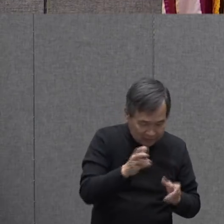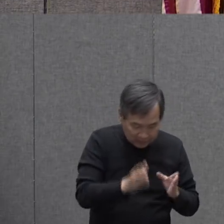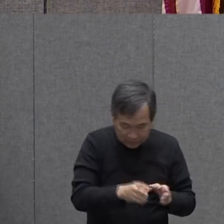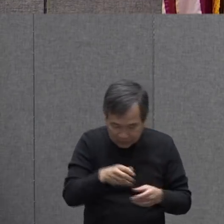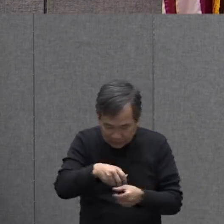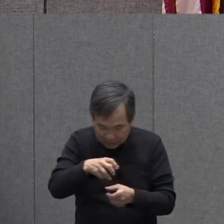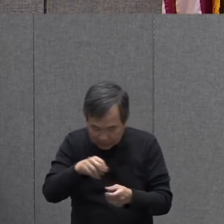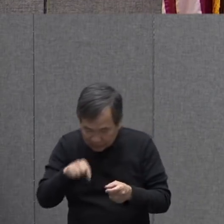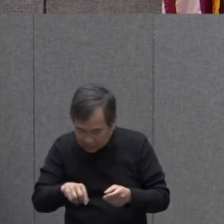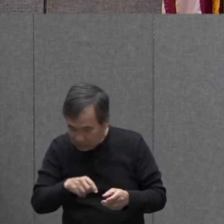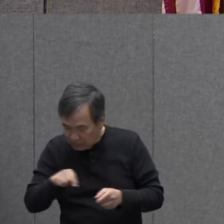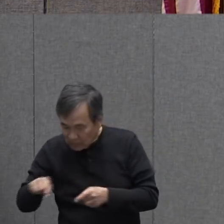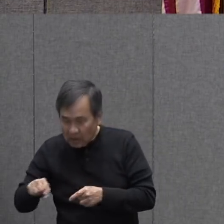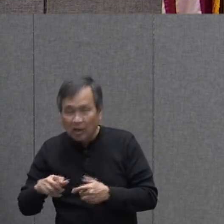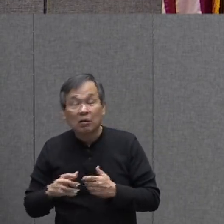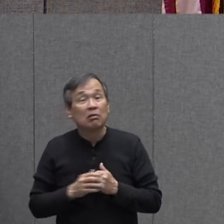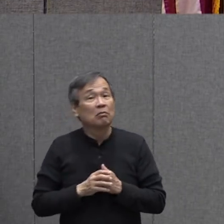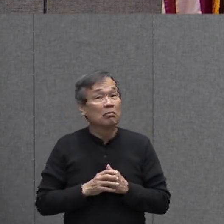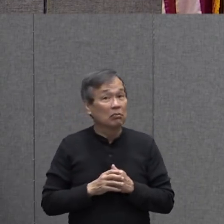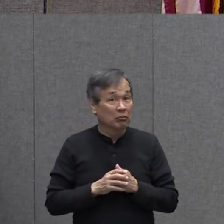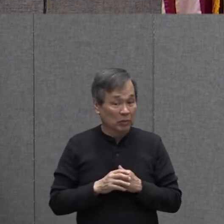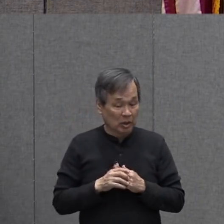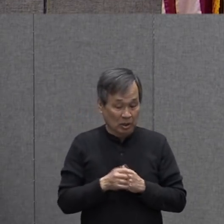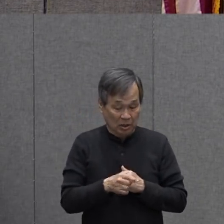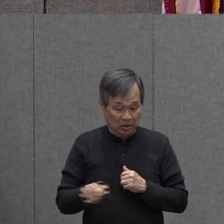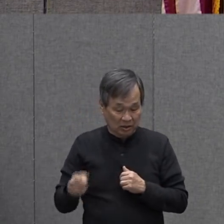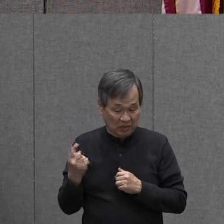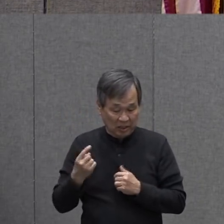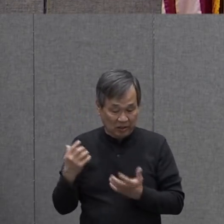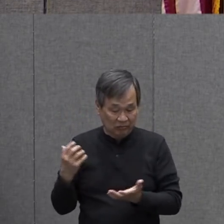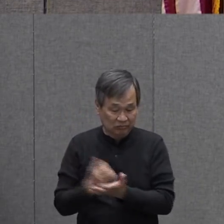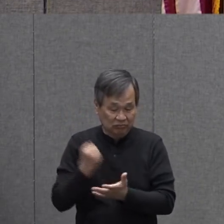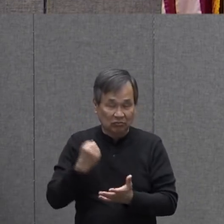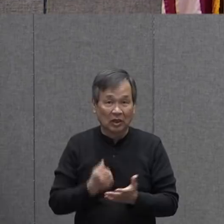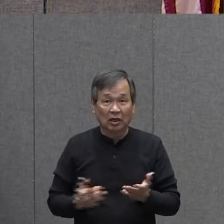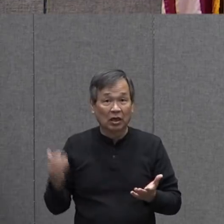was there anything that I could use again to make something new?